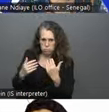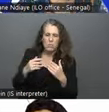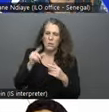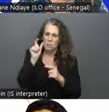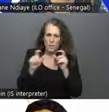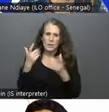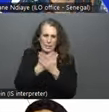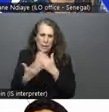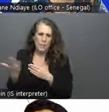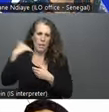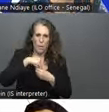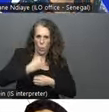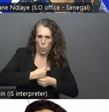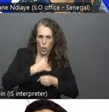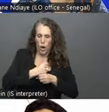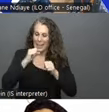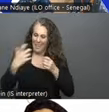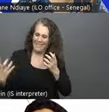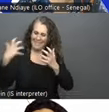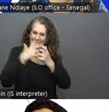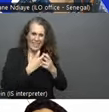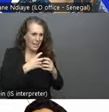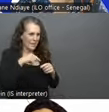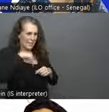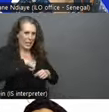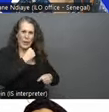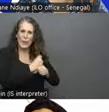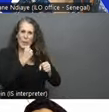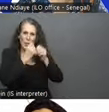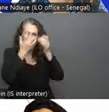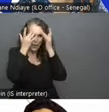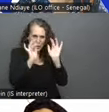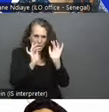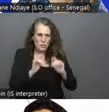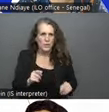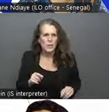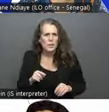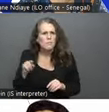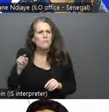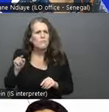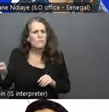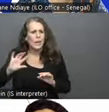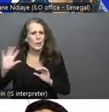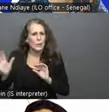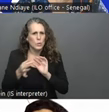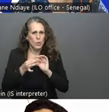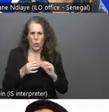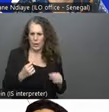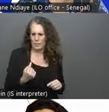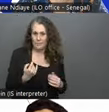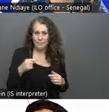that is L'Oreal, and they joined us in March 10:58:18 of this year. And, and so fine, I